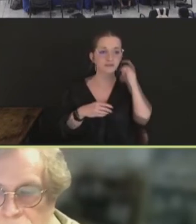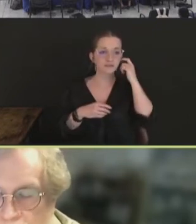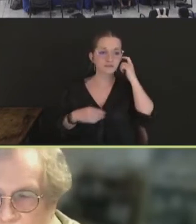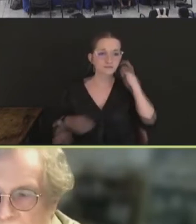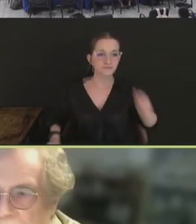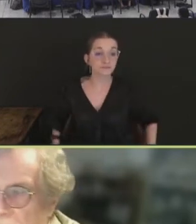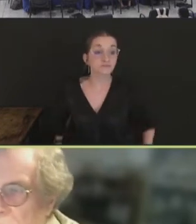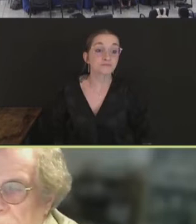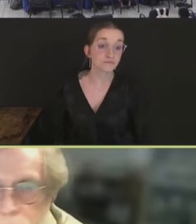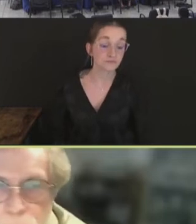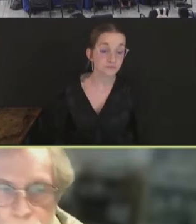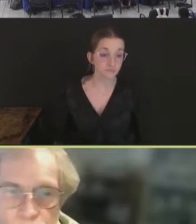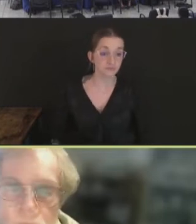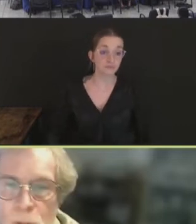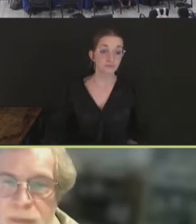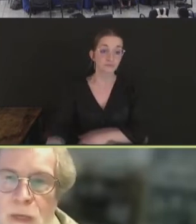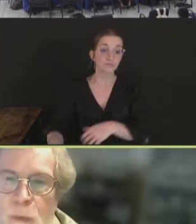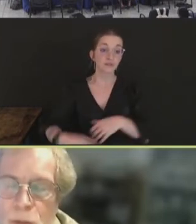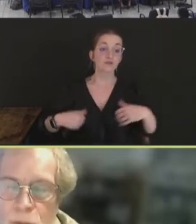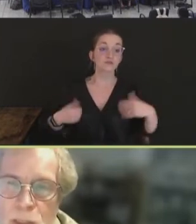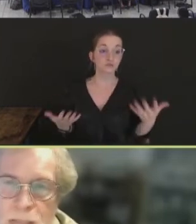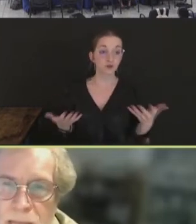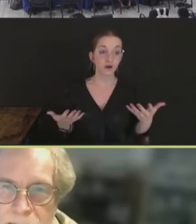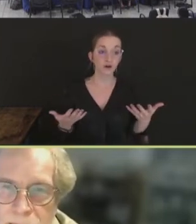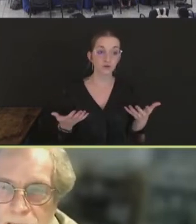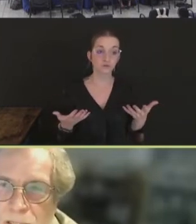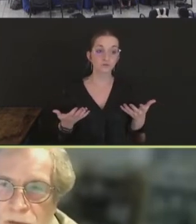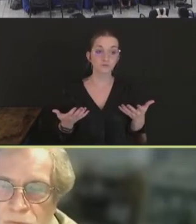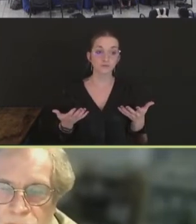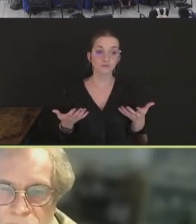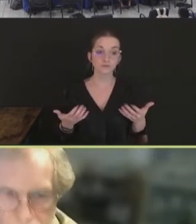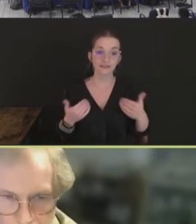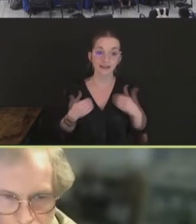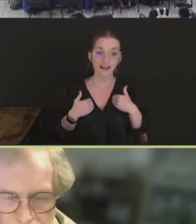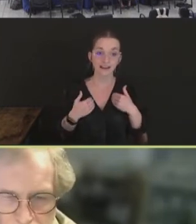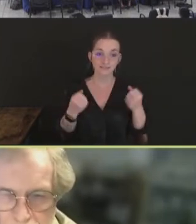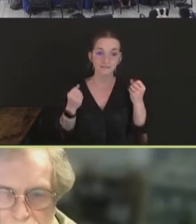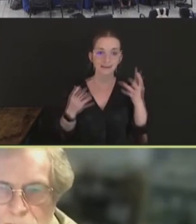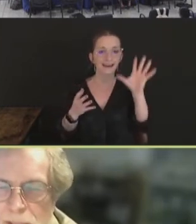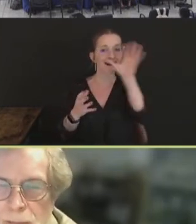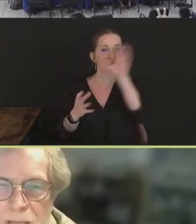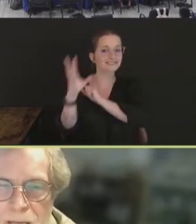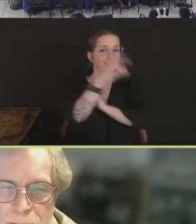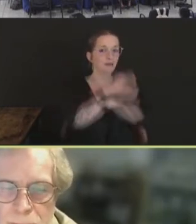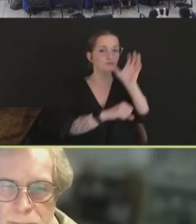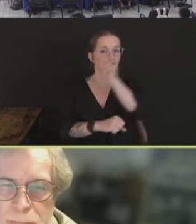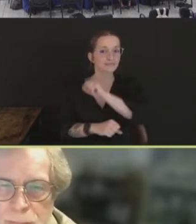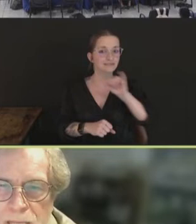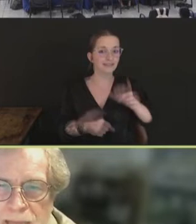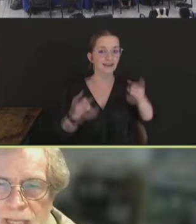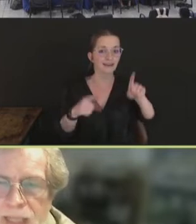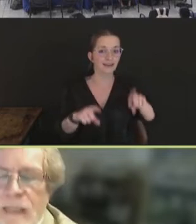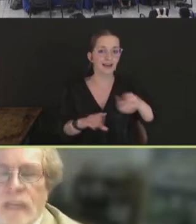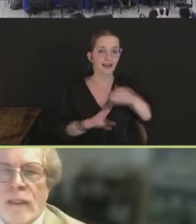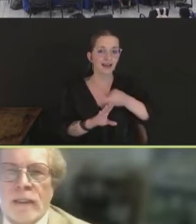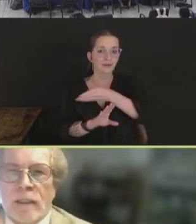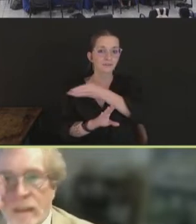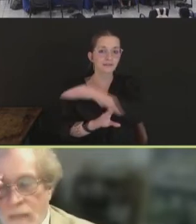So, there were a lot of assumptions and models.